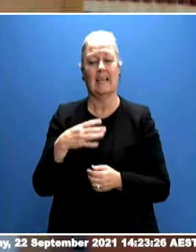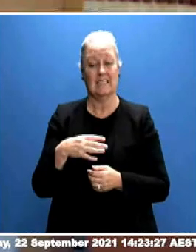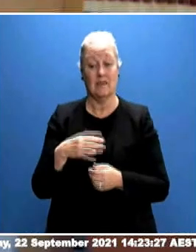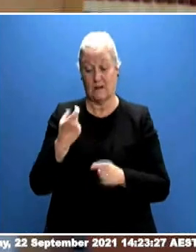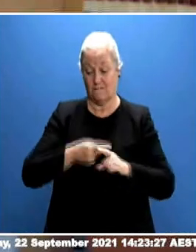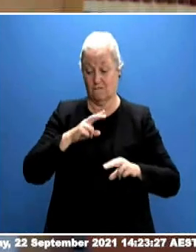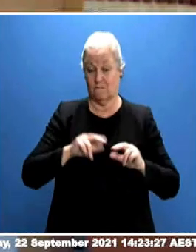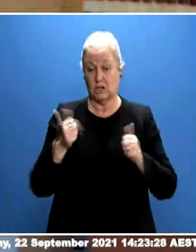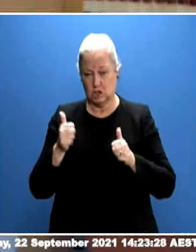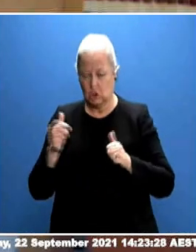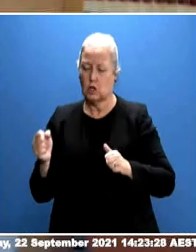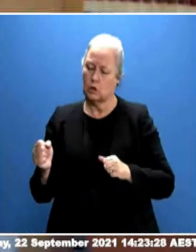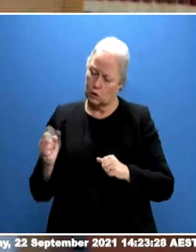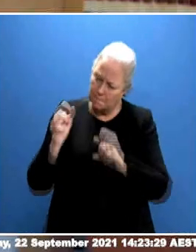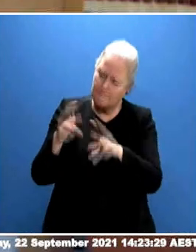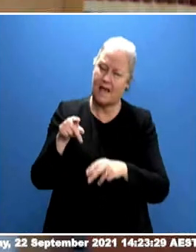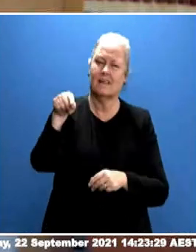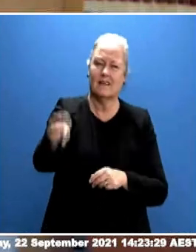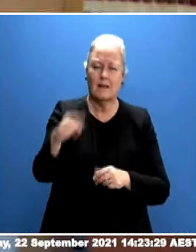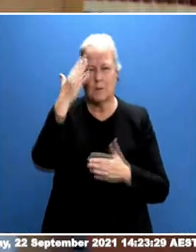Some of our children come from Banksia Hill Detention Centre.